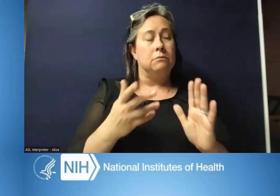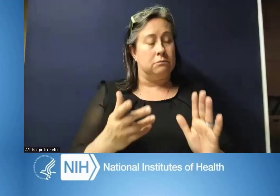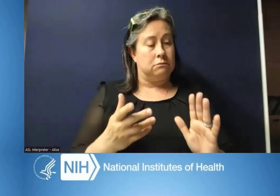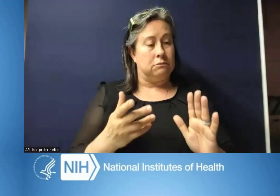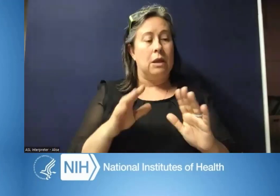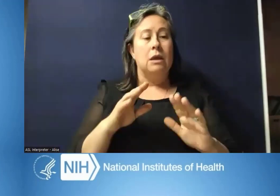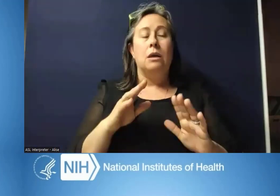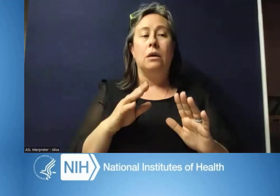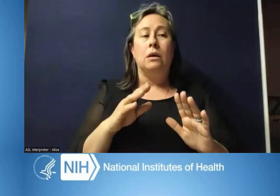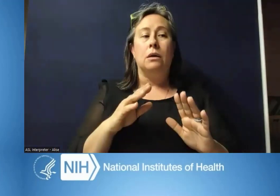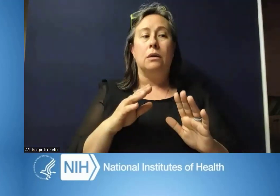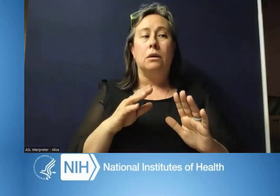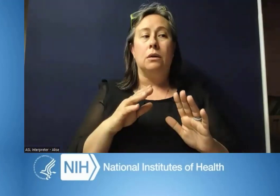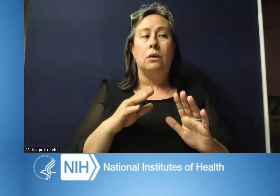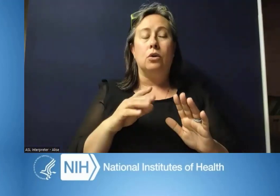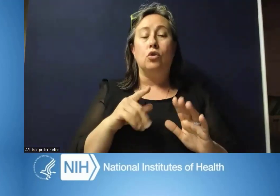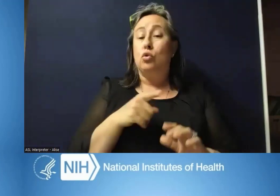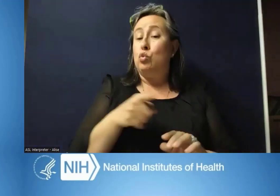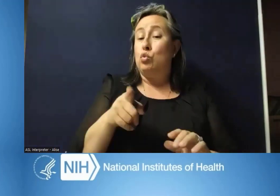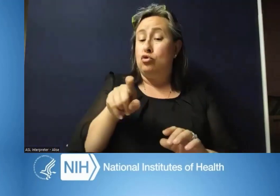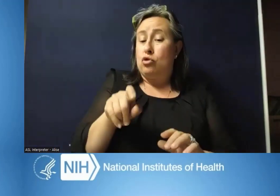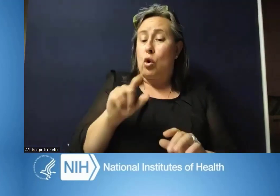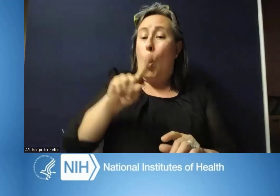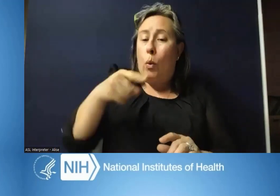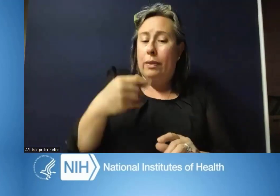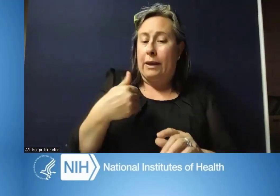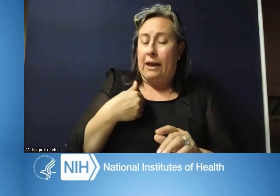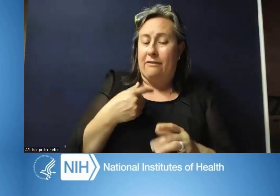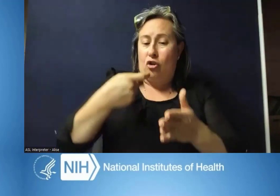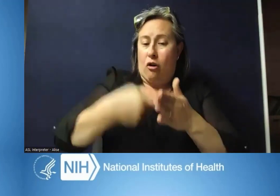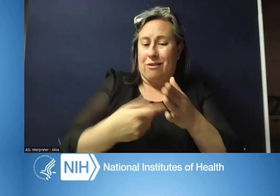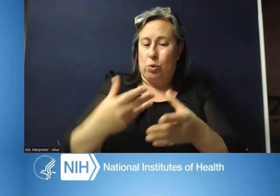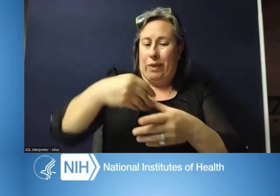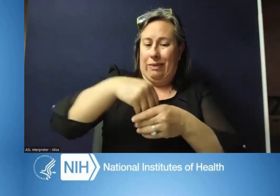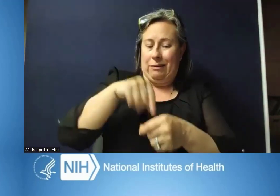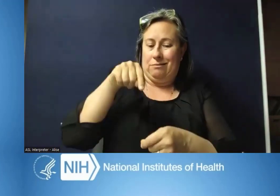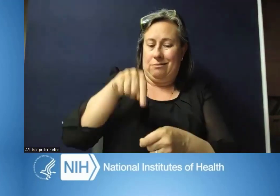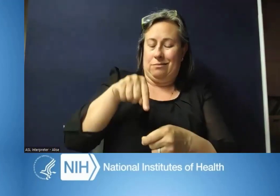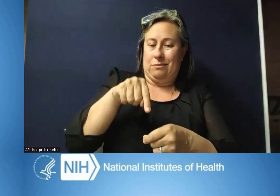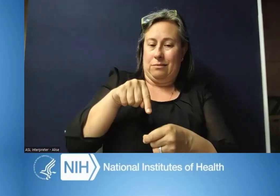You should only have the costs in there that are anticipated